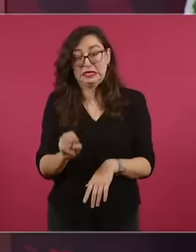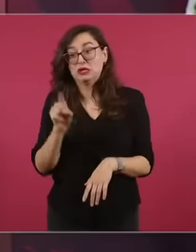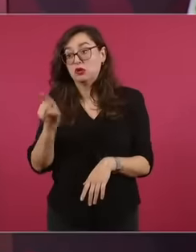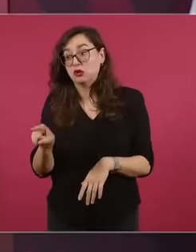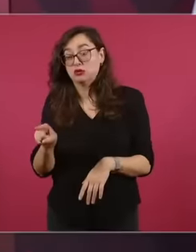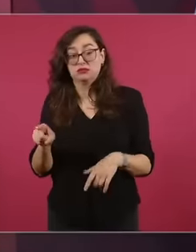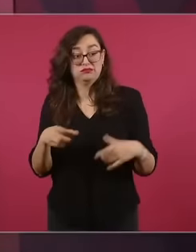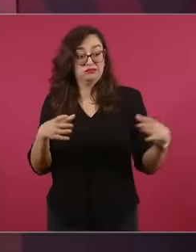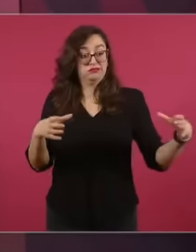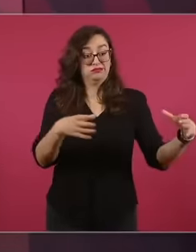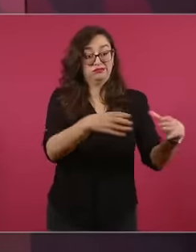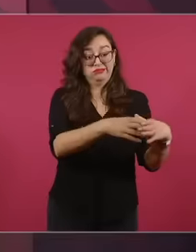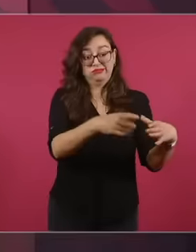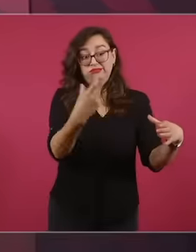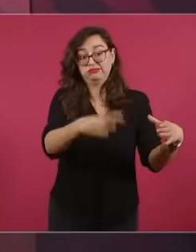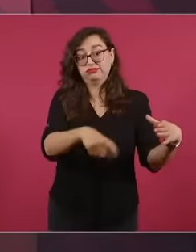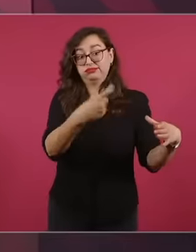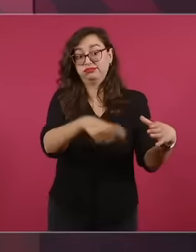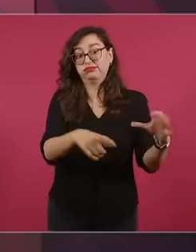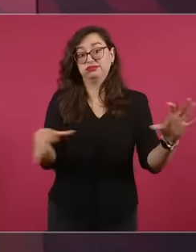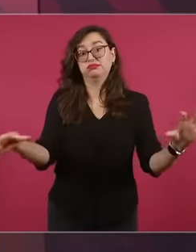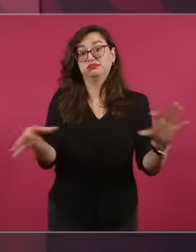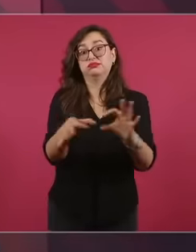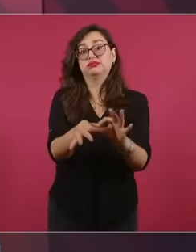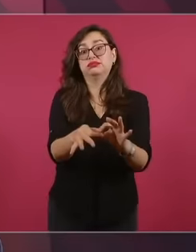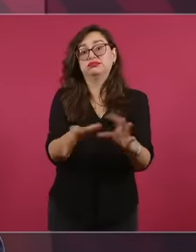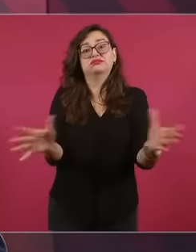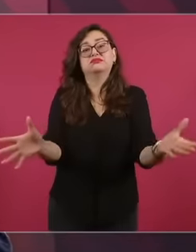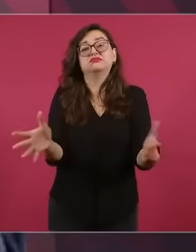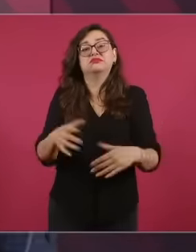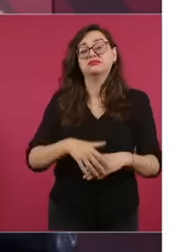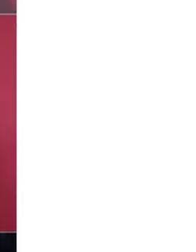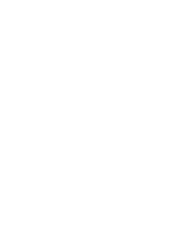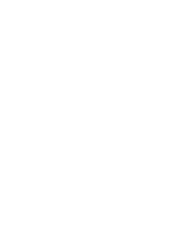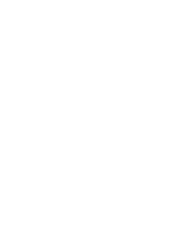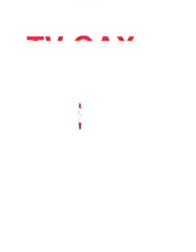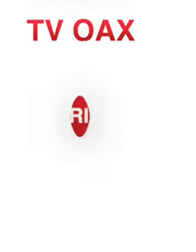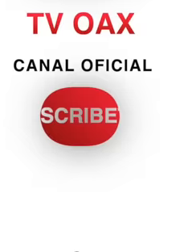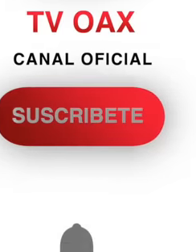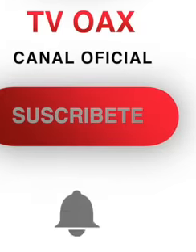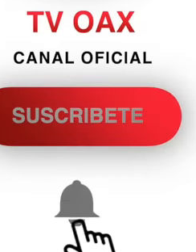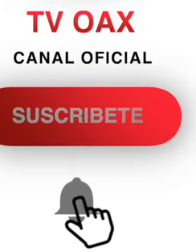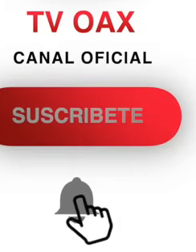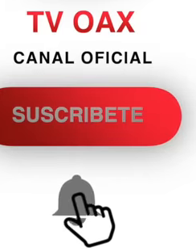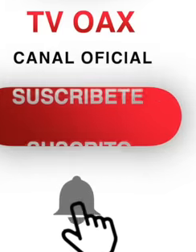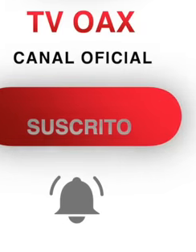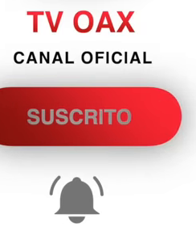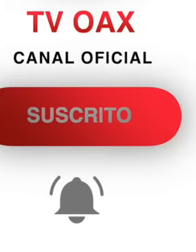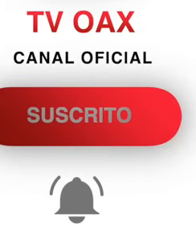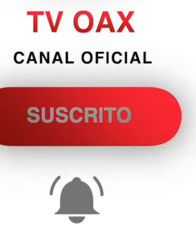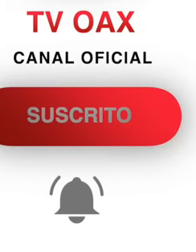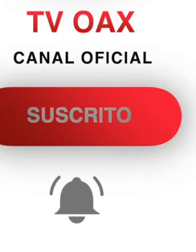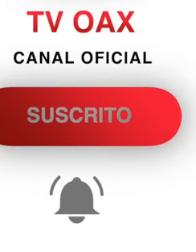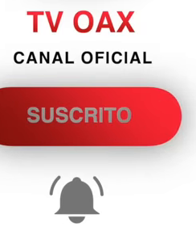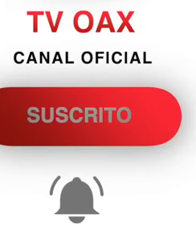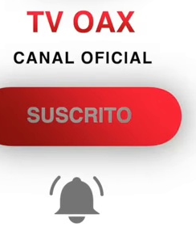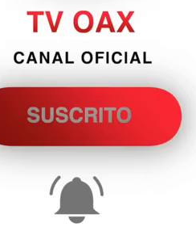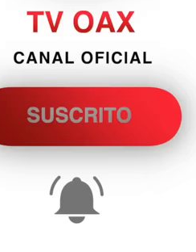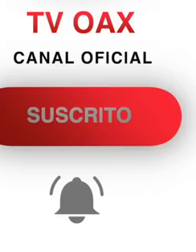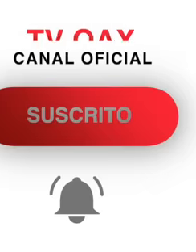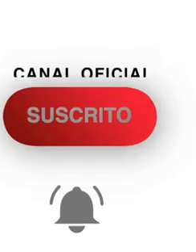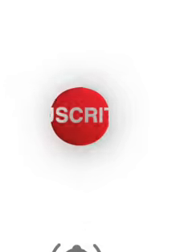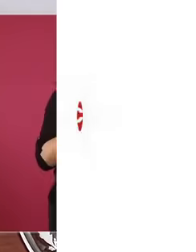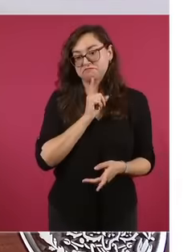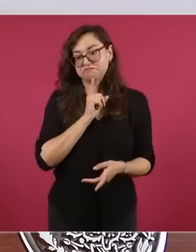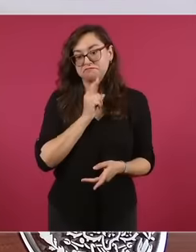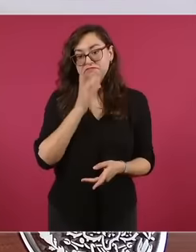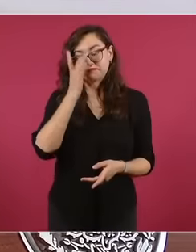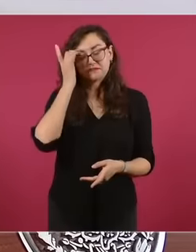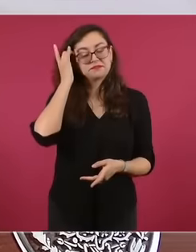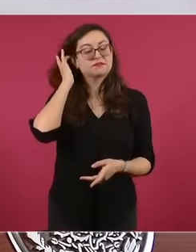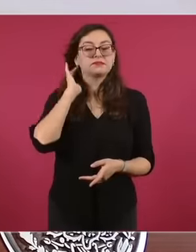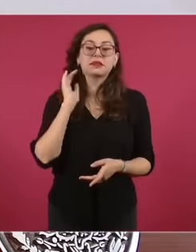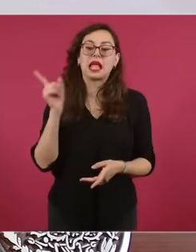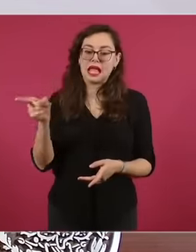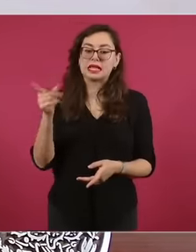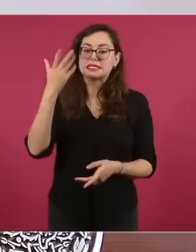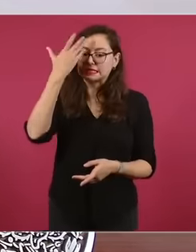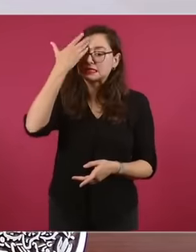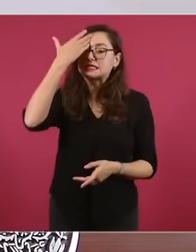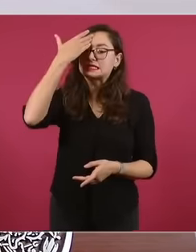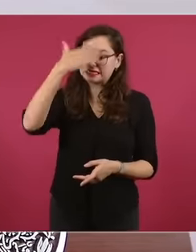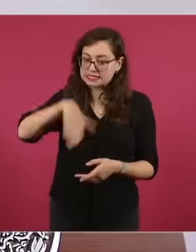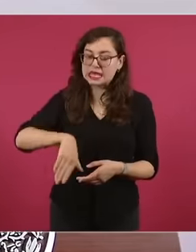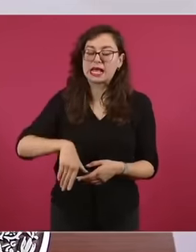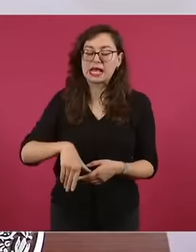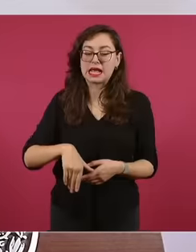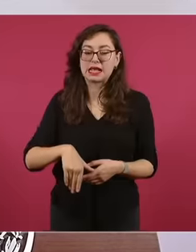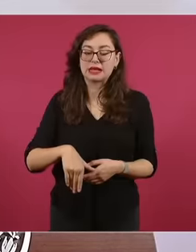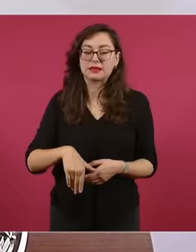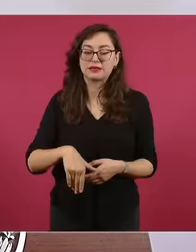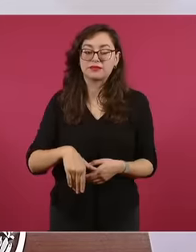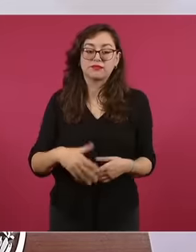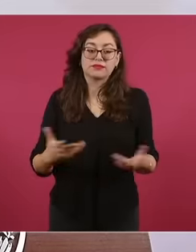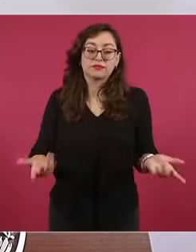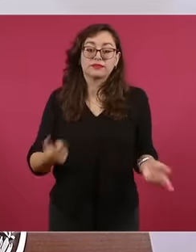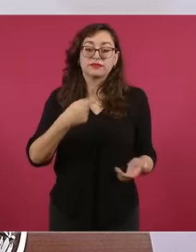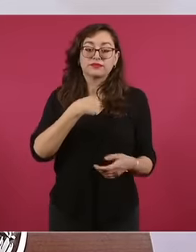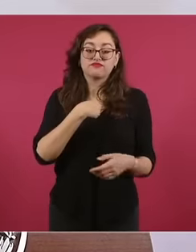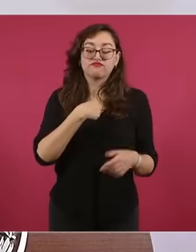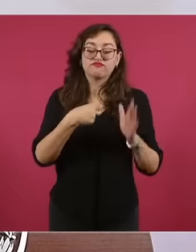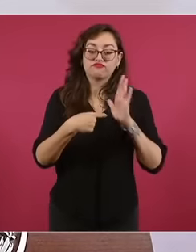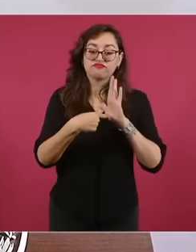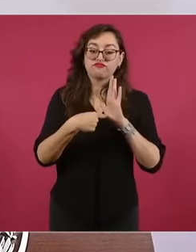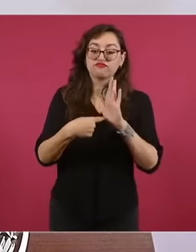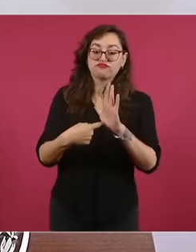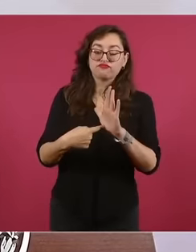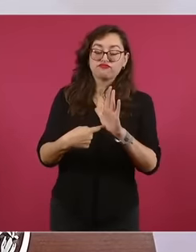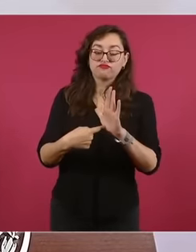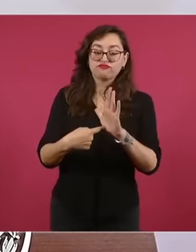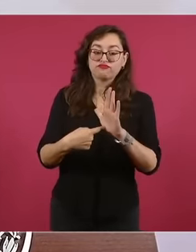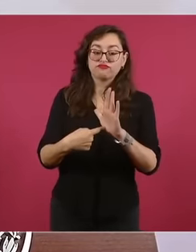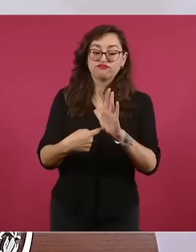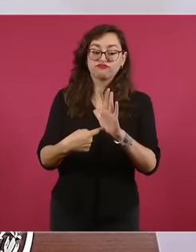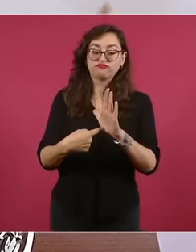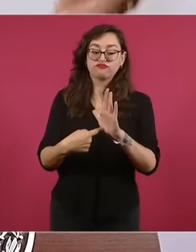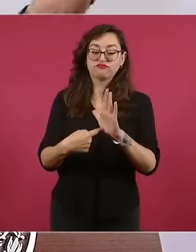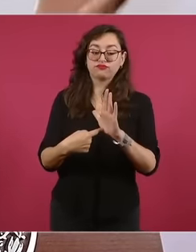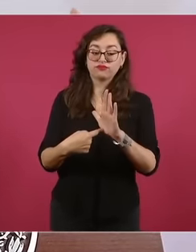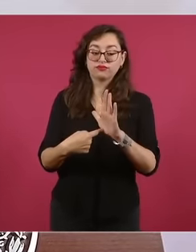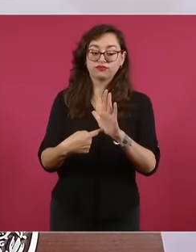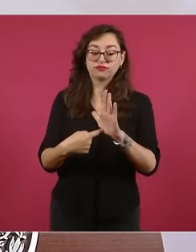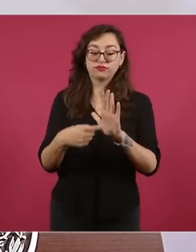oligarchy because I'm not lying when he already knows it when I maintain that he gave entry